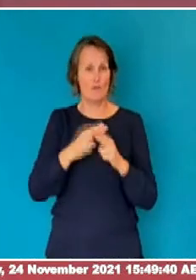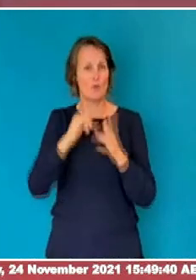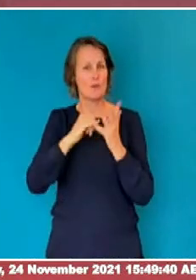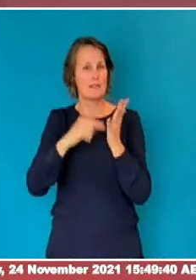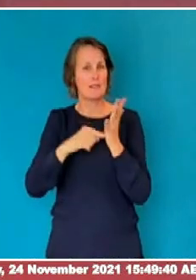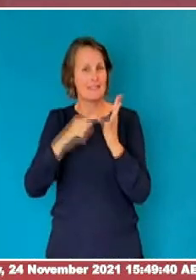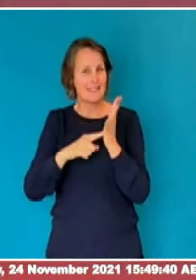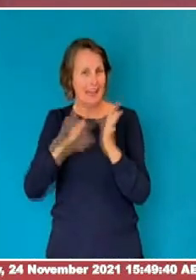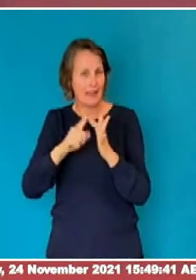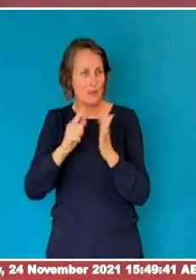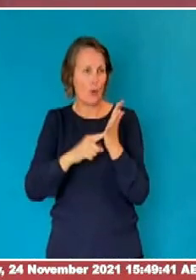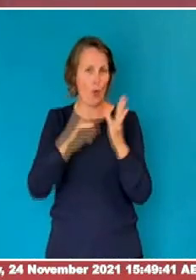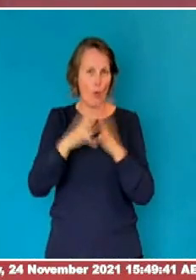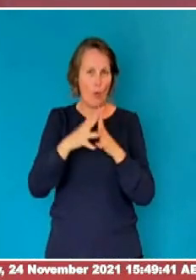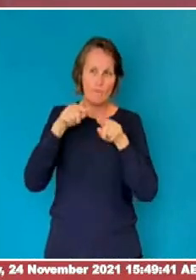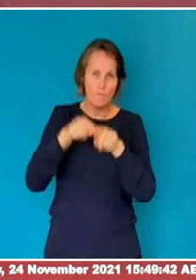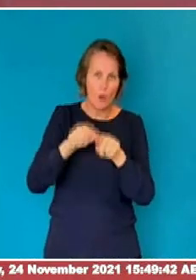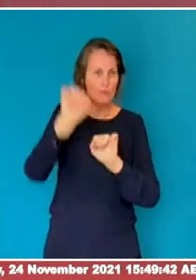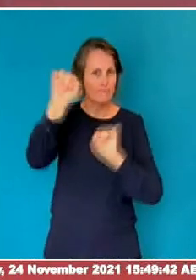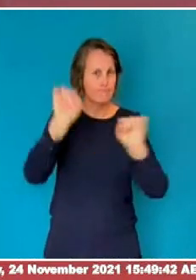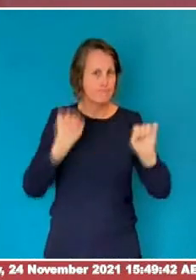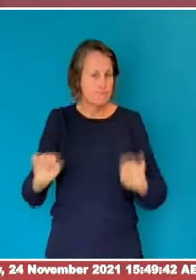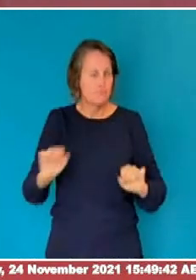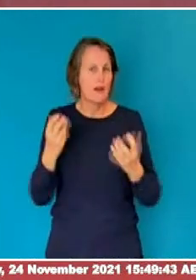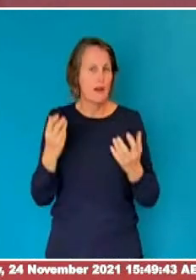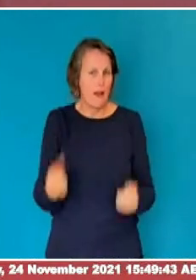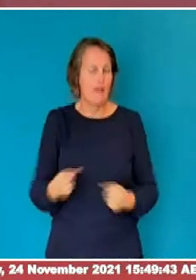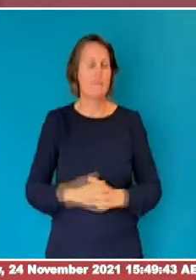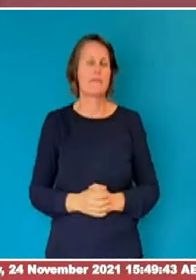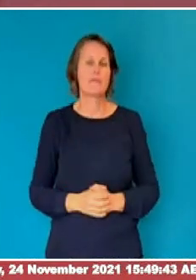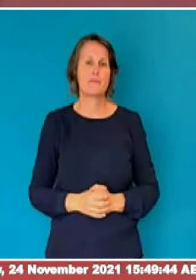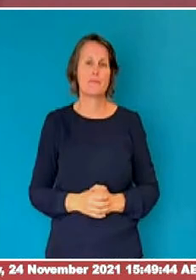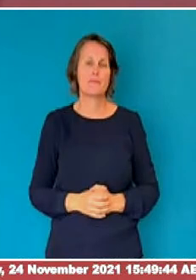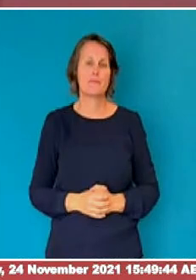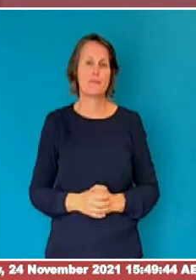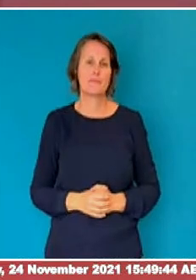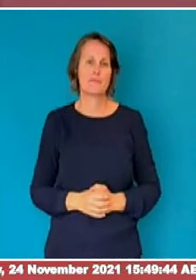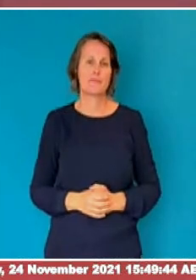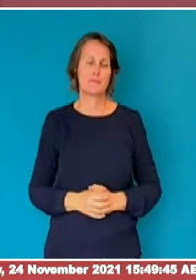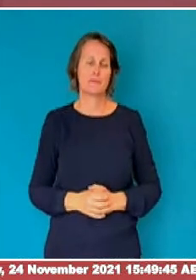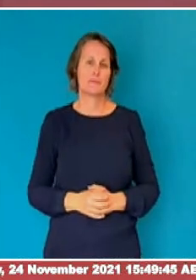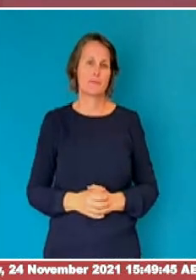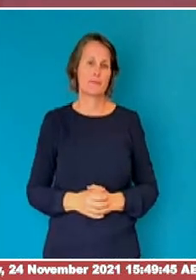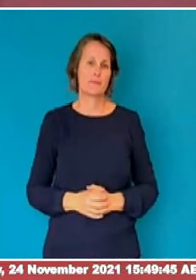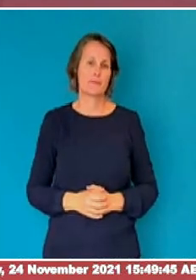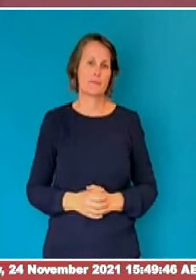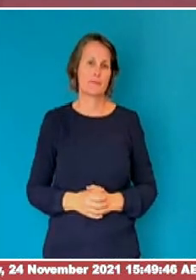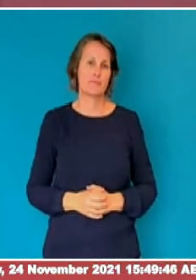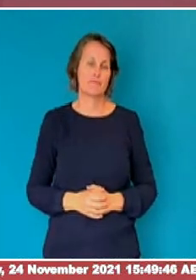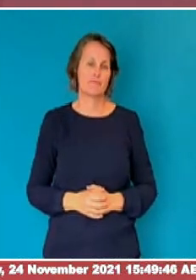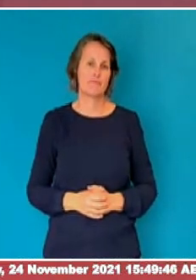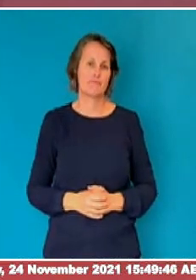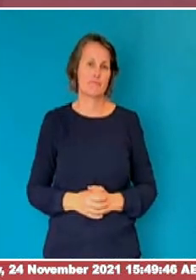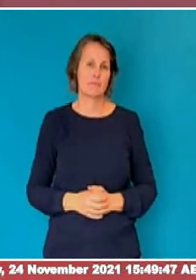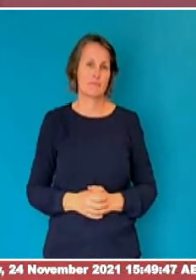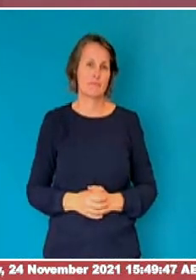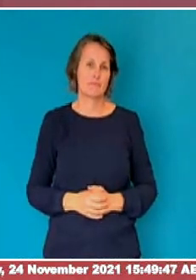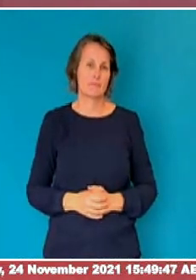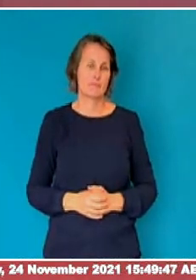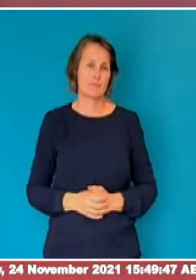legislation, we are very heavily audited and linked with Comcare in